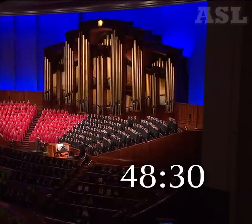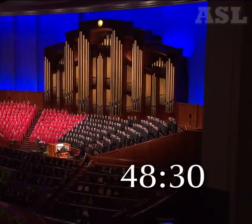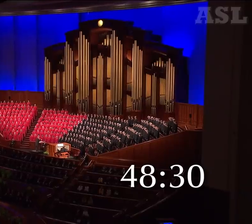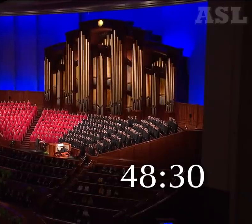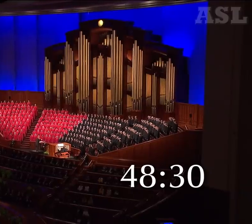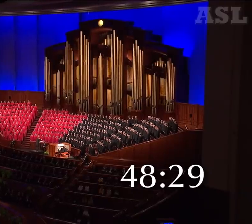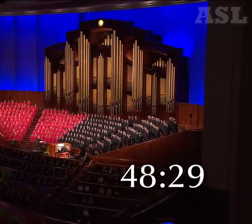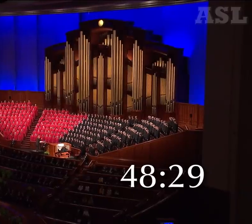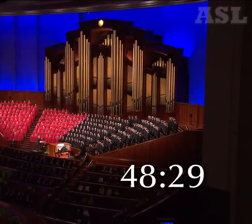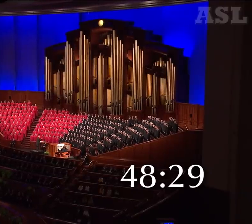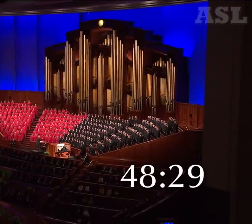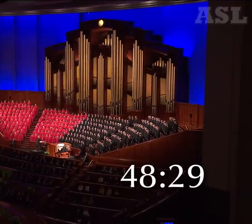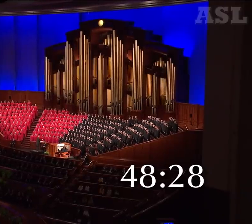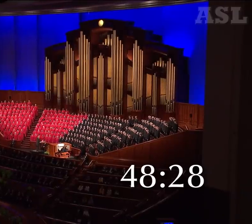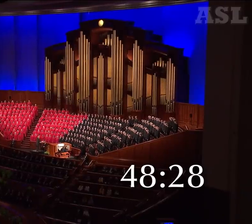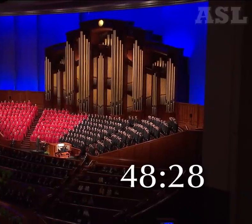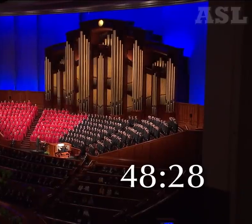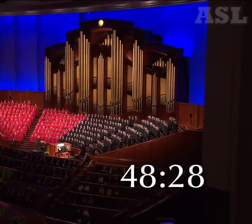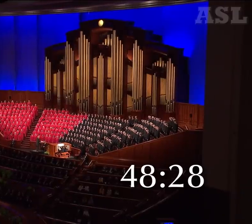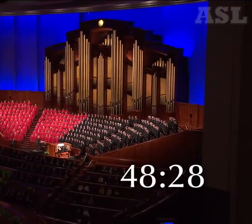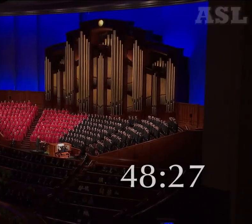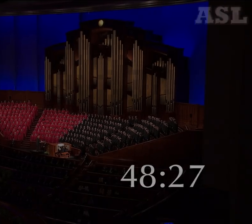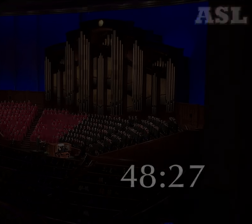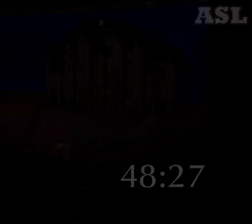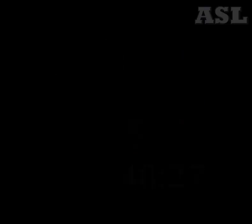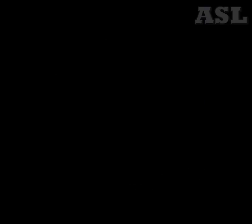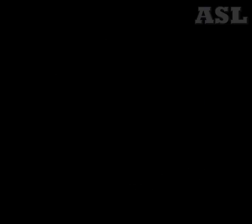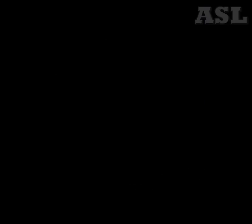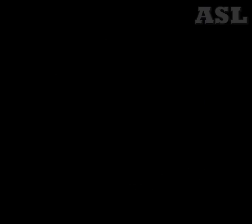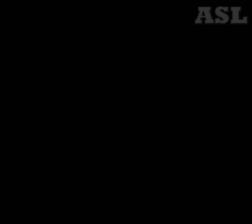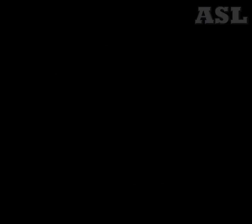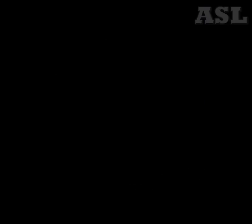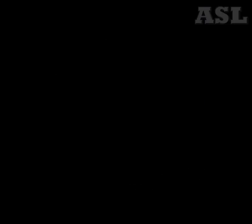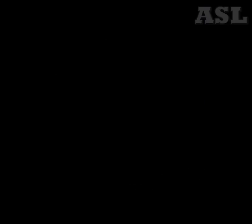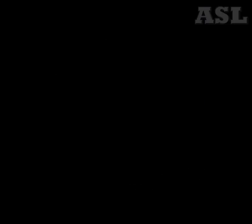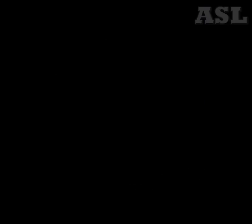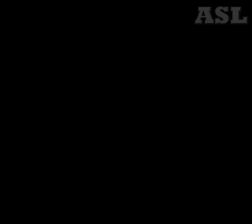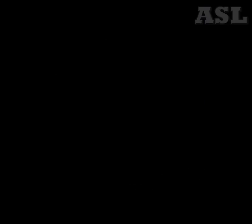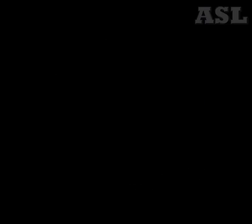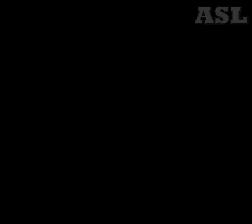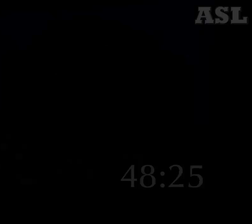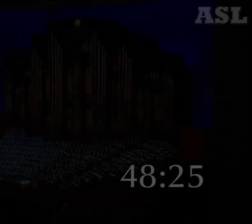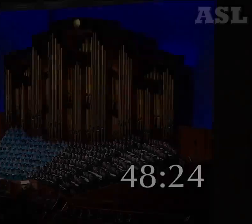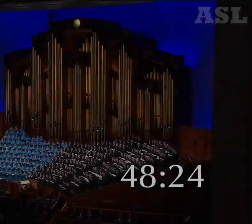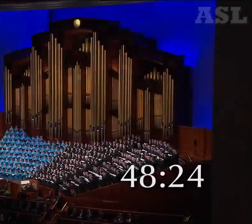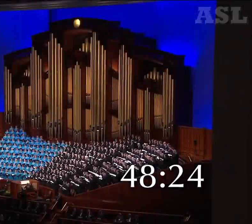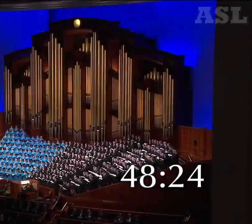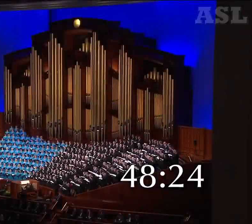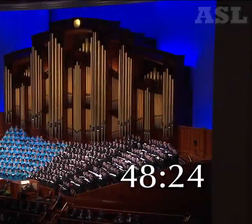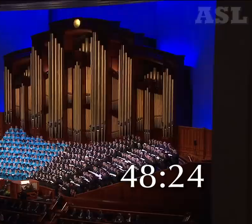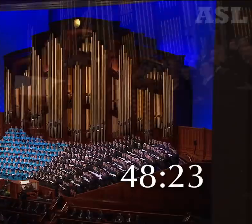OF THE CHURCH OF JESUS CHRIST OF LATTER-DAY SAINTS.